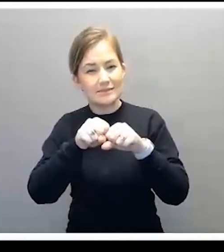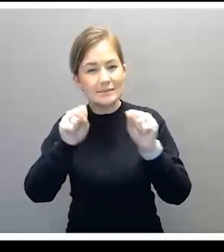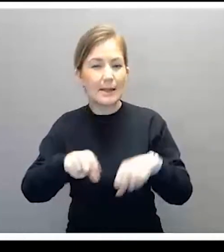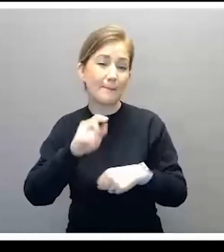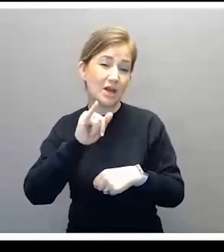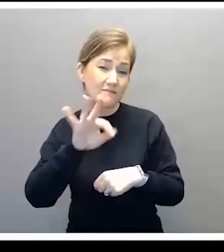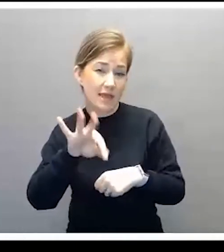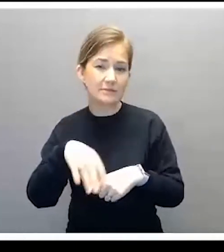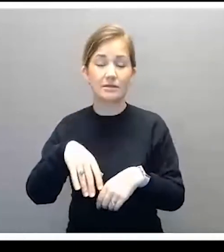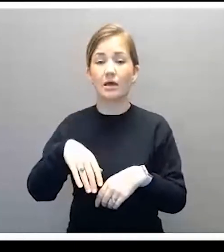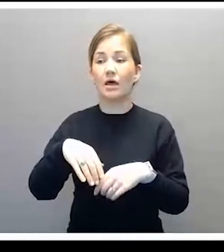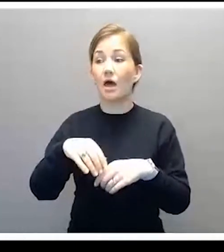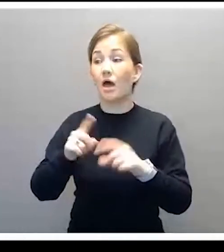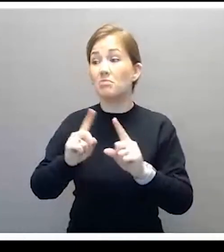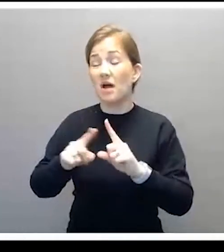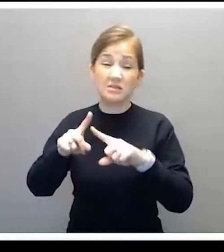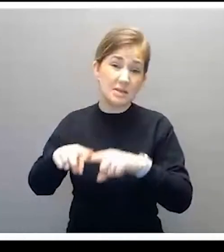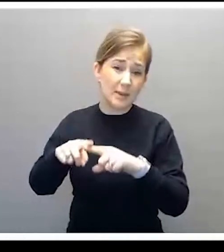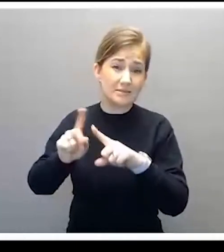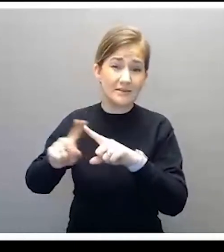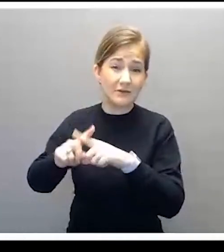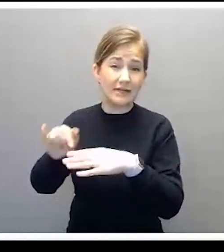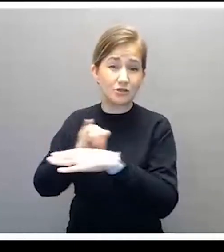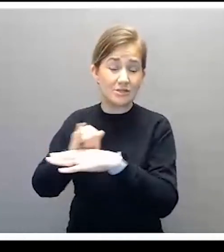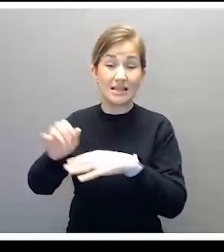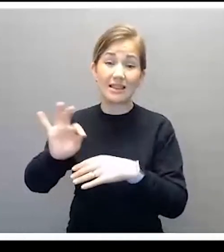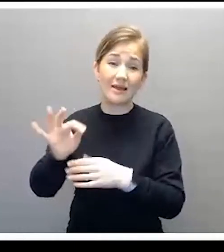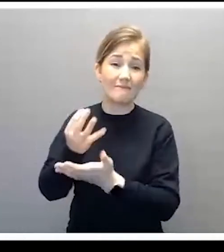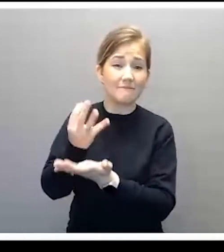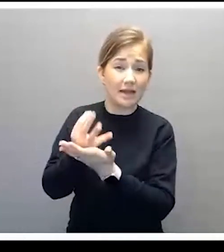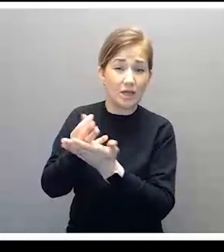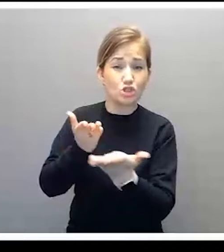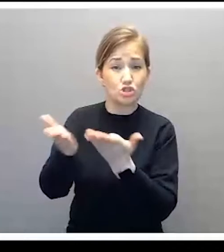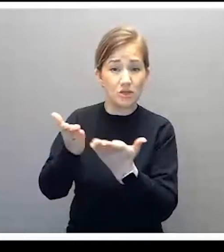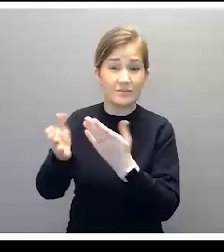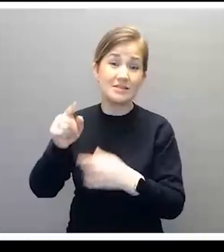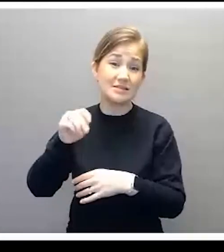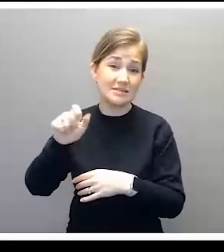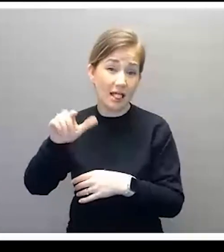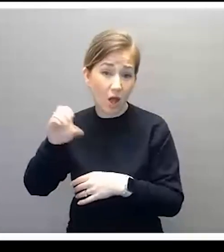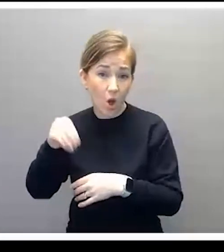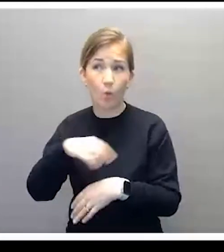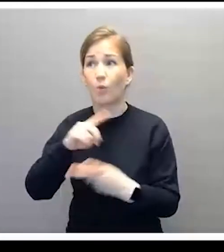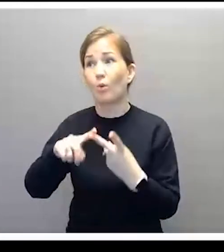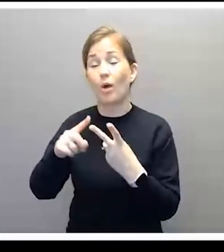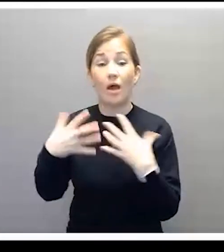And then it comes down to some industries, right? So in like financial services and telco are two,